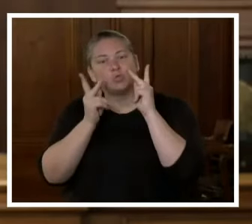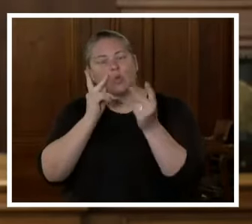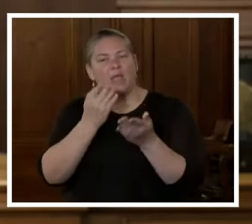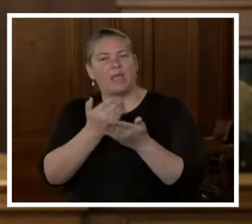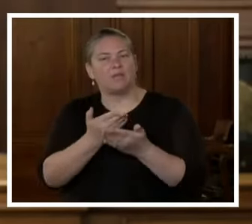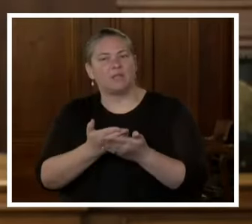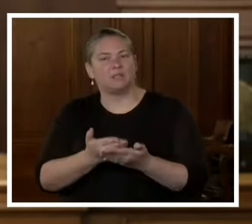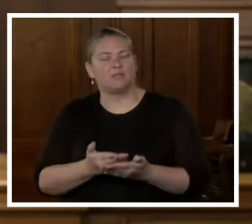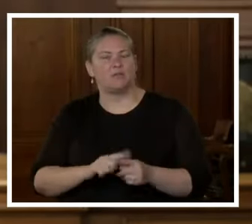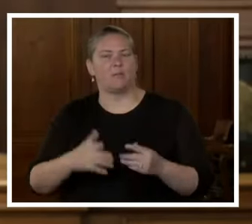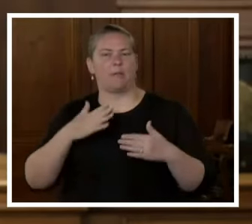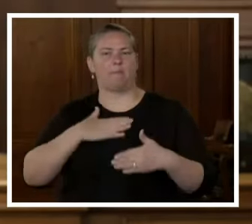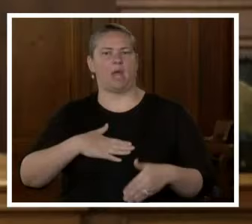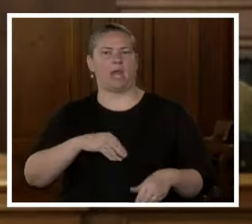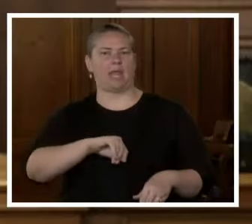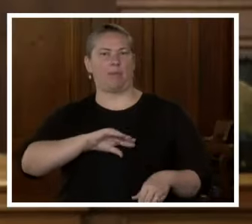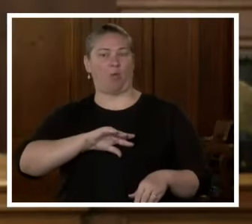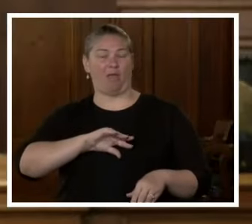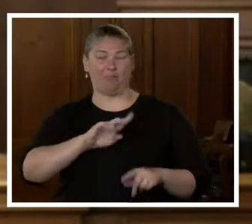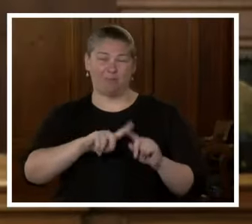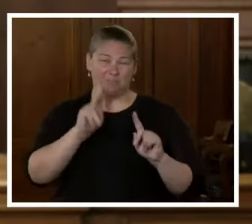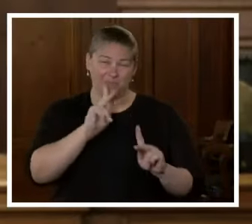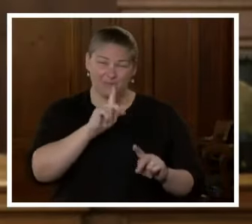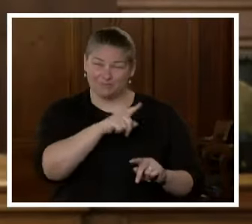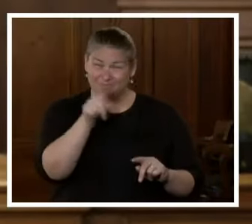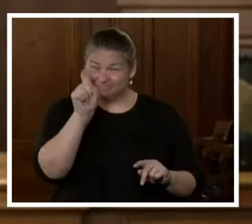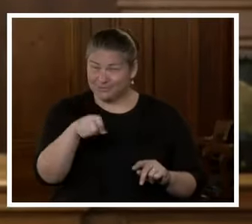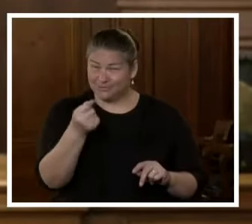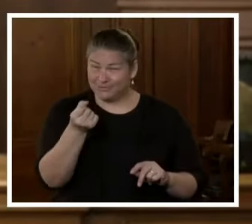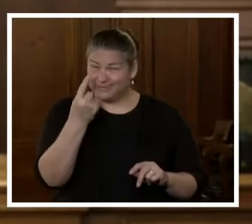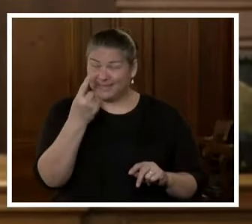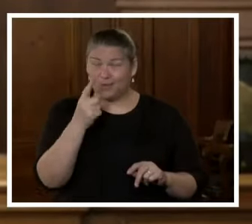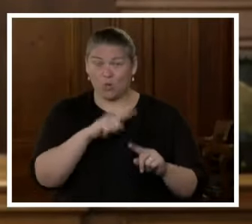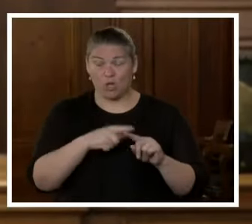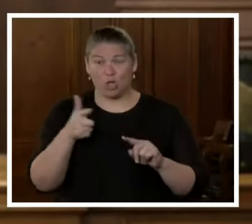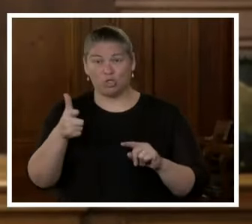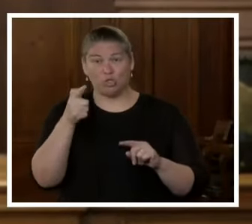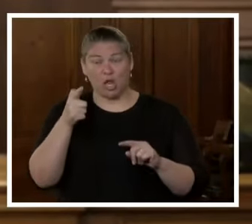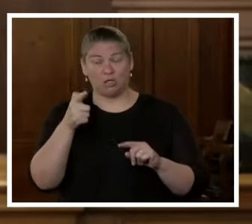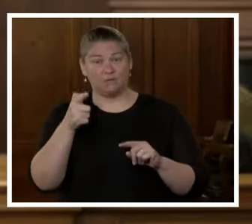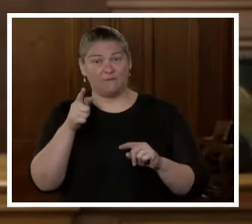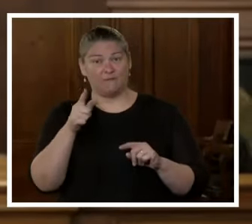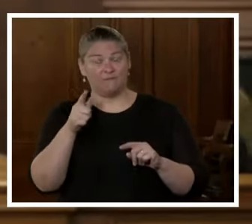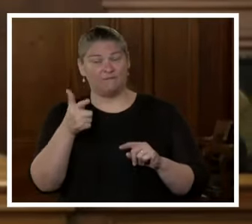WE HAVE NOT RECOVERED A WHOLE BULLET, BUT WE HAVE RECOVERED, I UNDERSTAND FROM TODAY, SOME